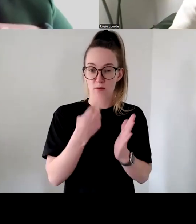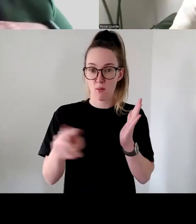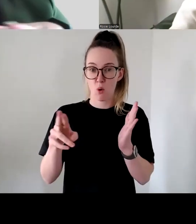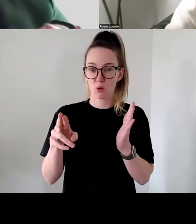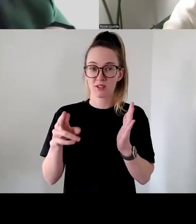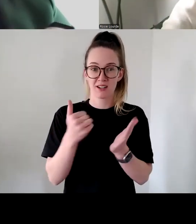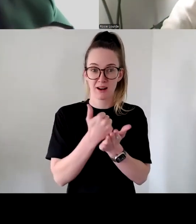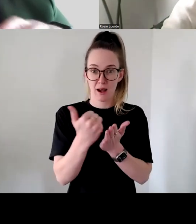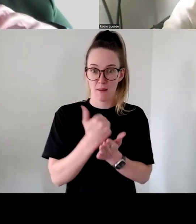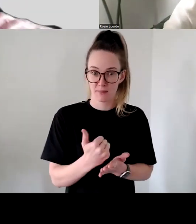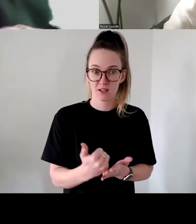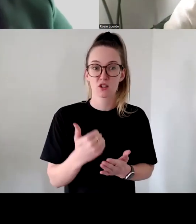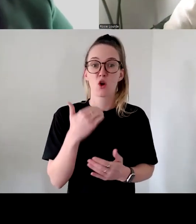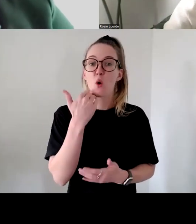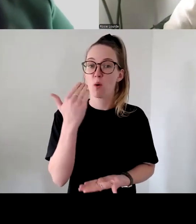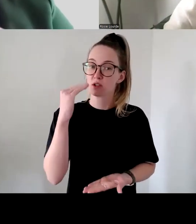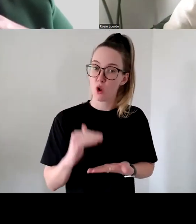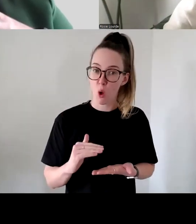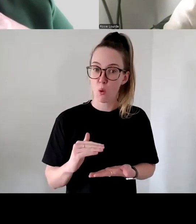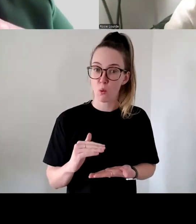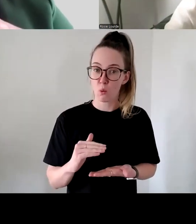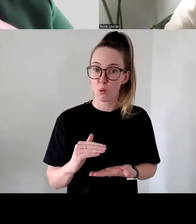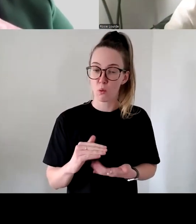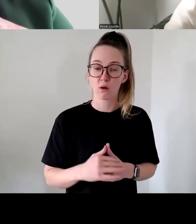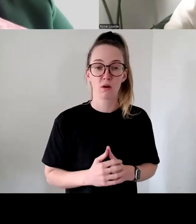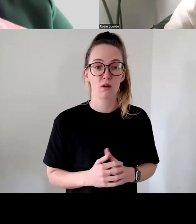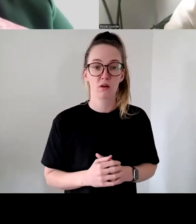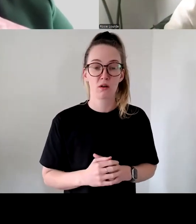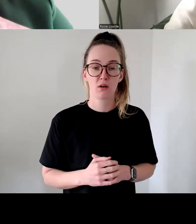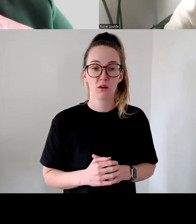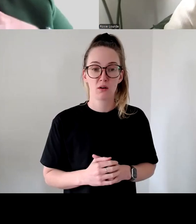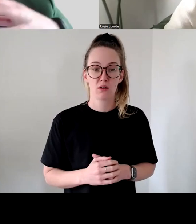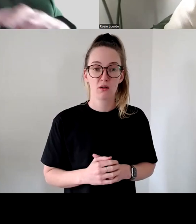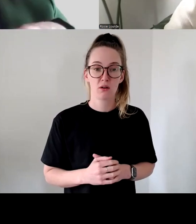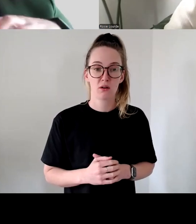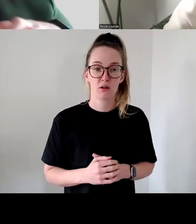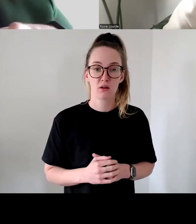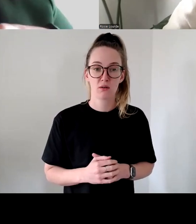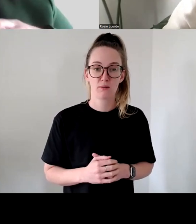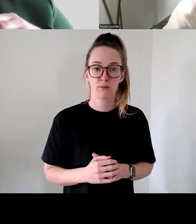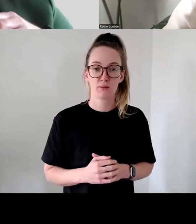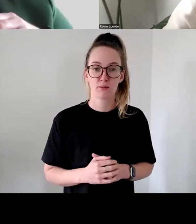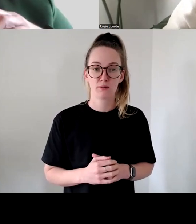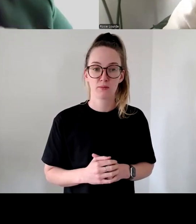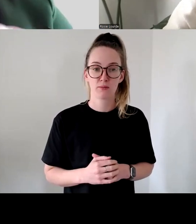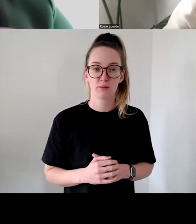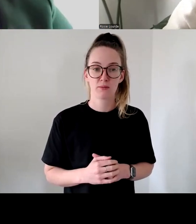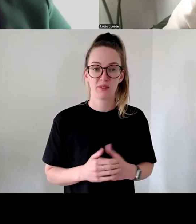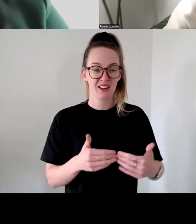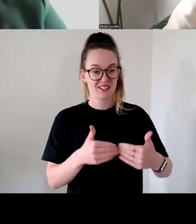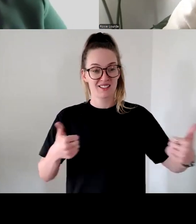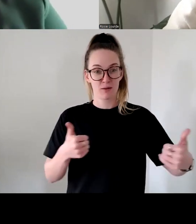been consistently low so the independent review into the Australian contemporary